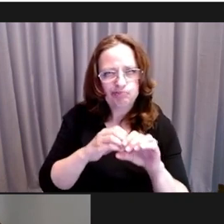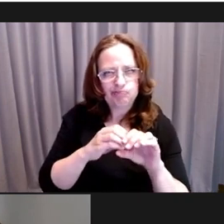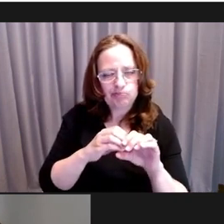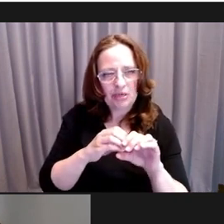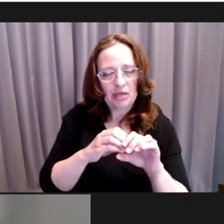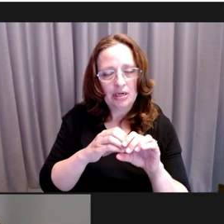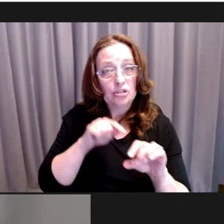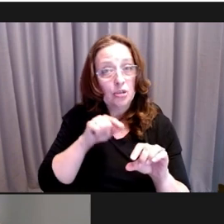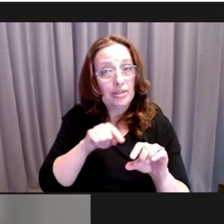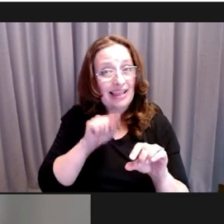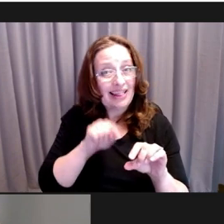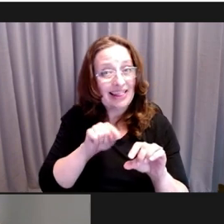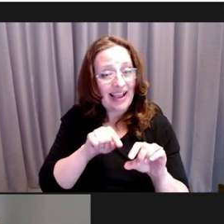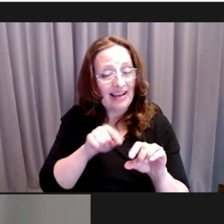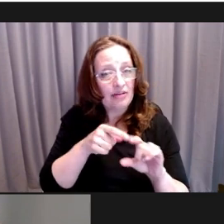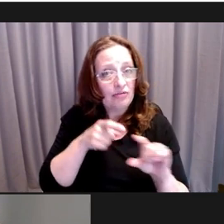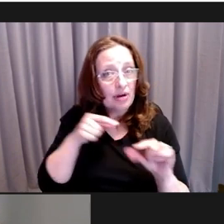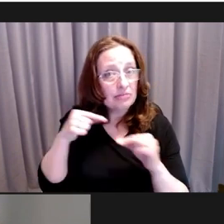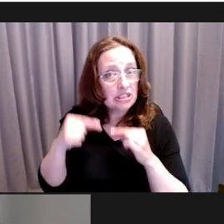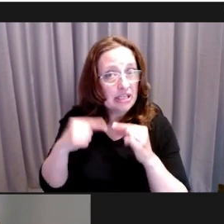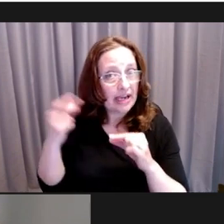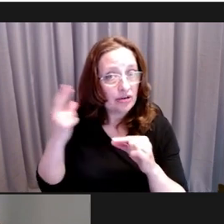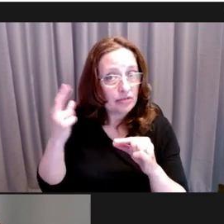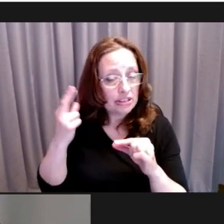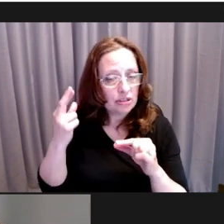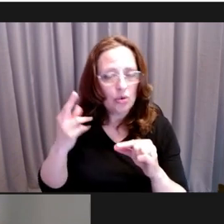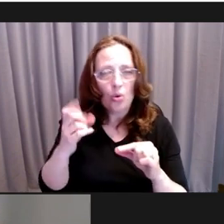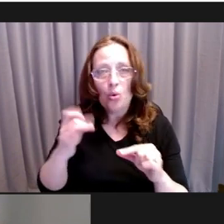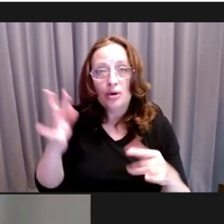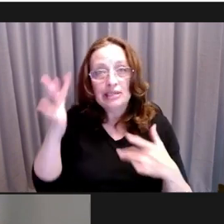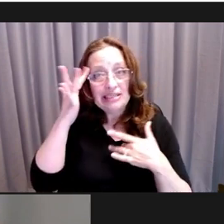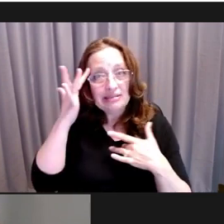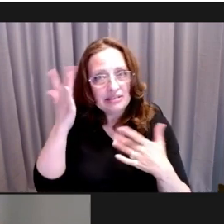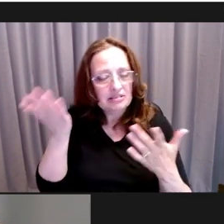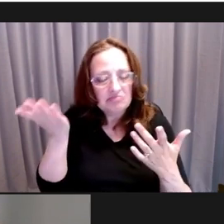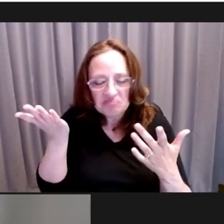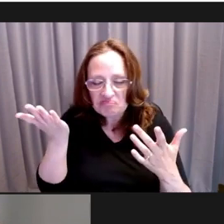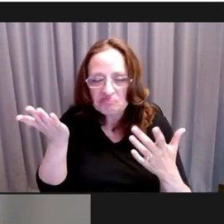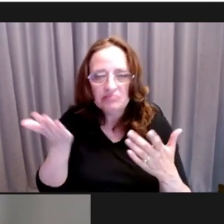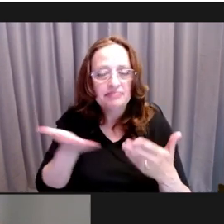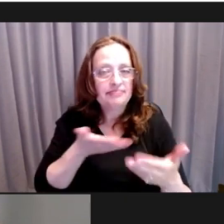And so whatever the cause is, you want to try to treat the hearing loss, whether that means...